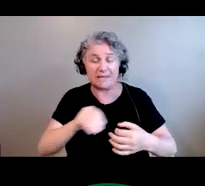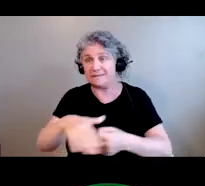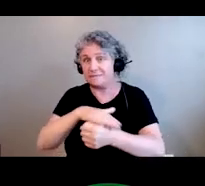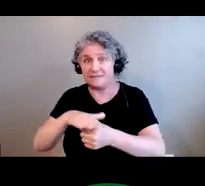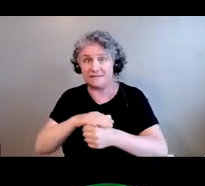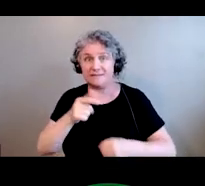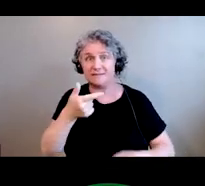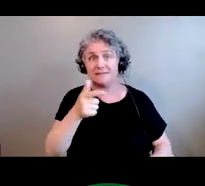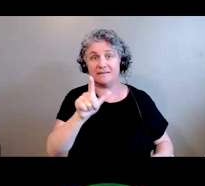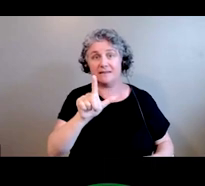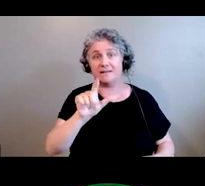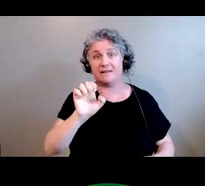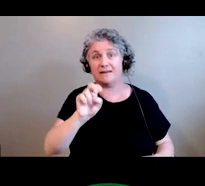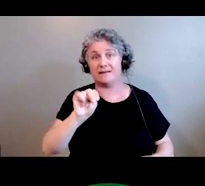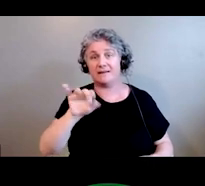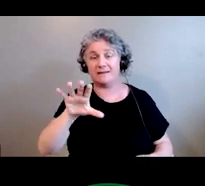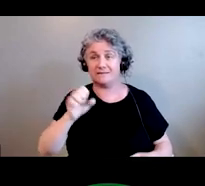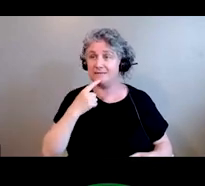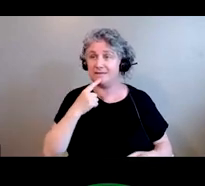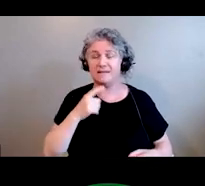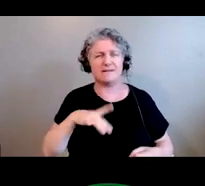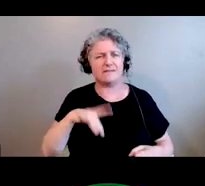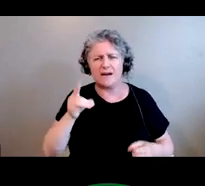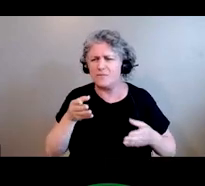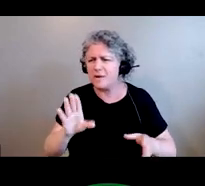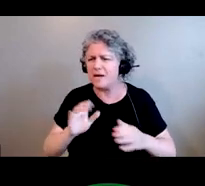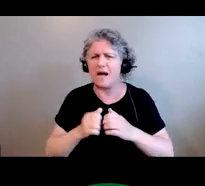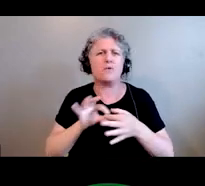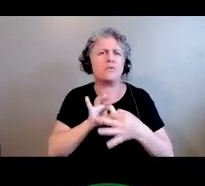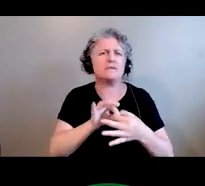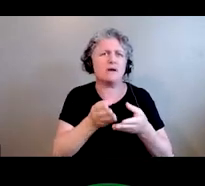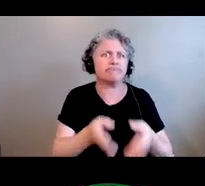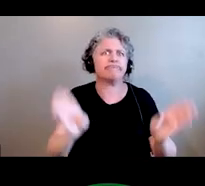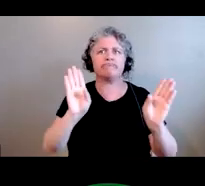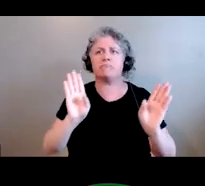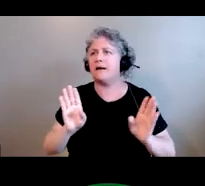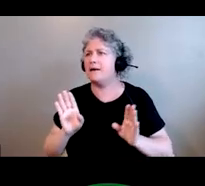this conference could go out and engage or meet at least one new person that you haven't